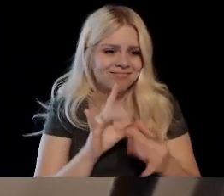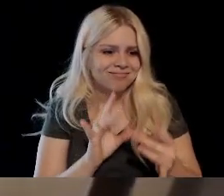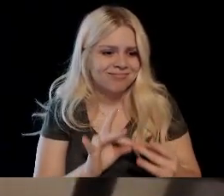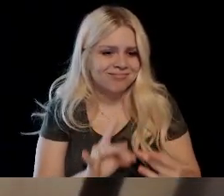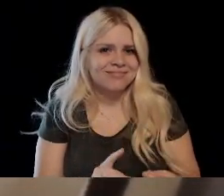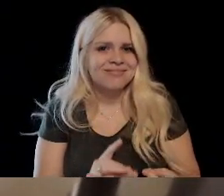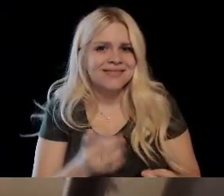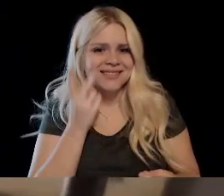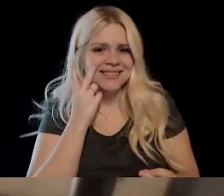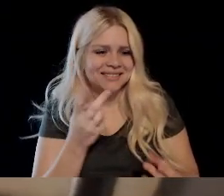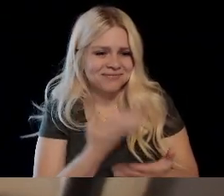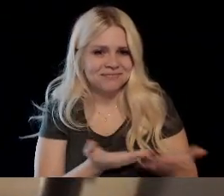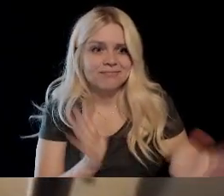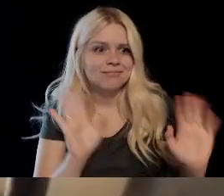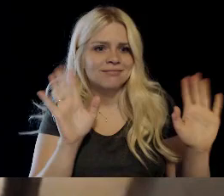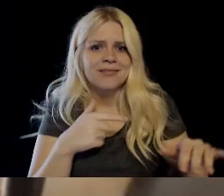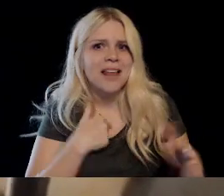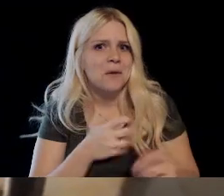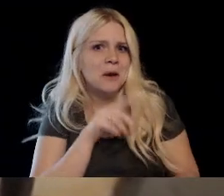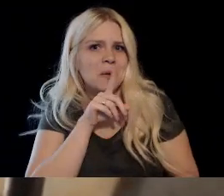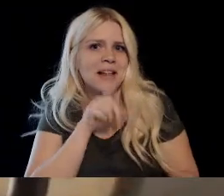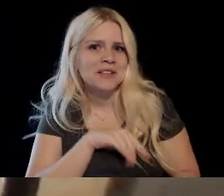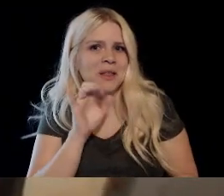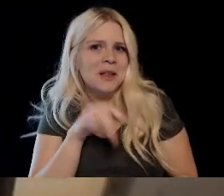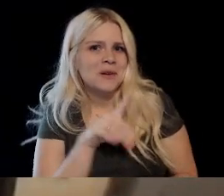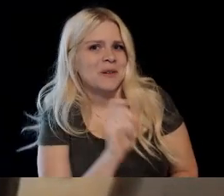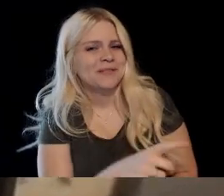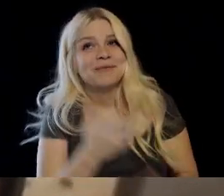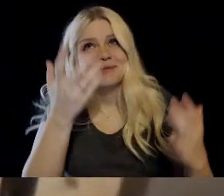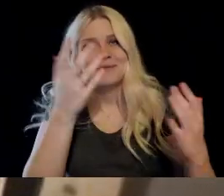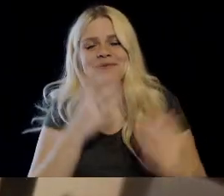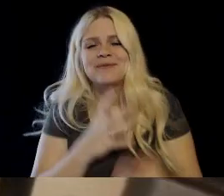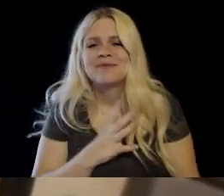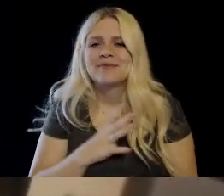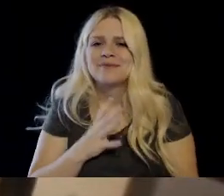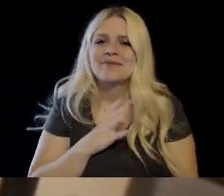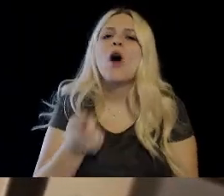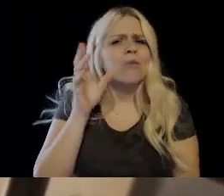having it. Don't even ask. I hope they make the sound again, though. Yes, I'll do a shout-out